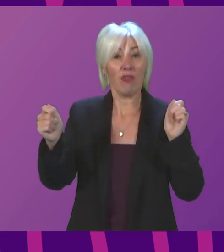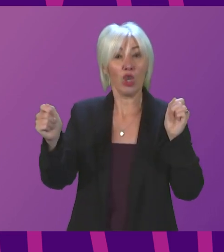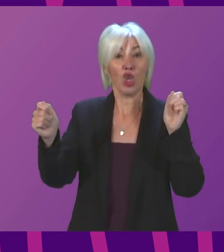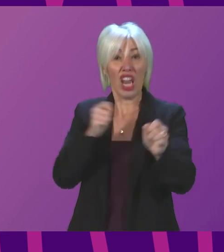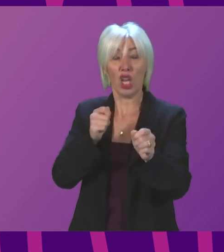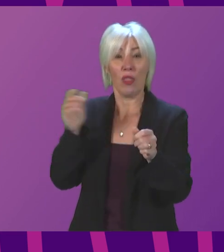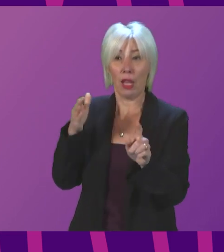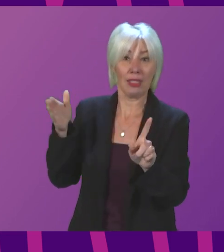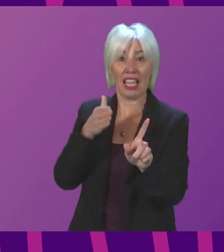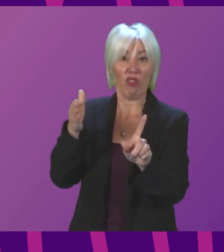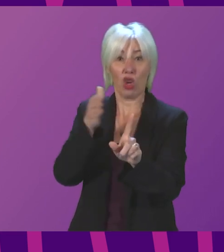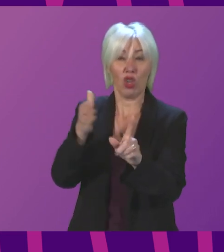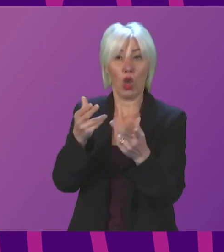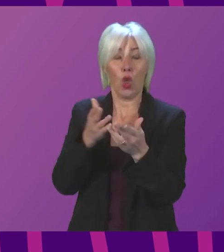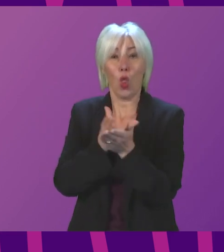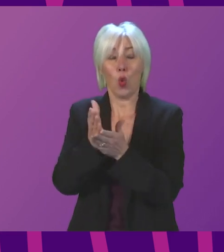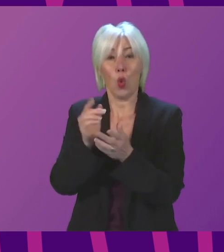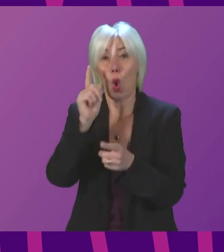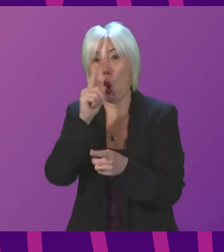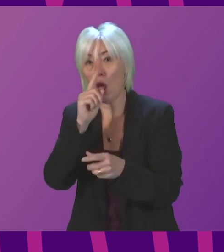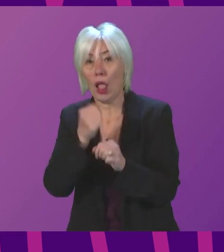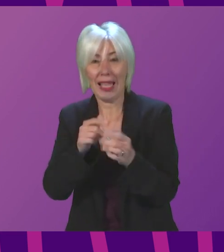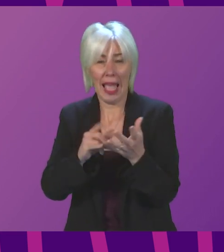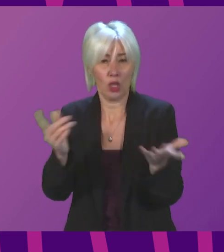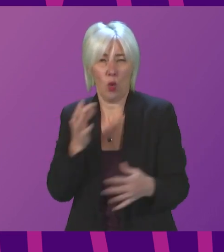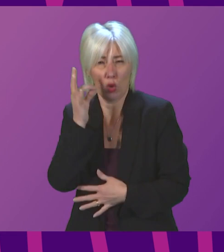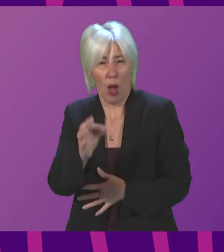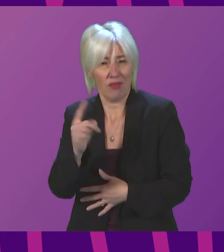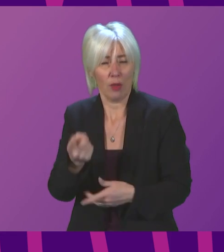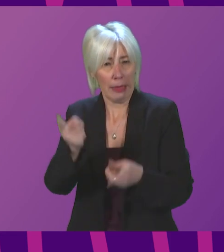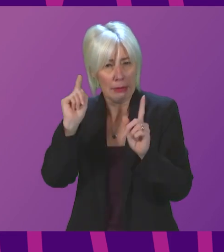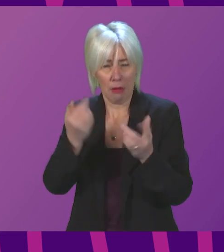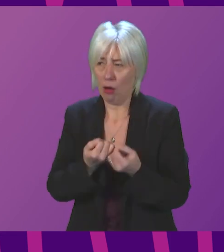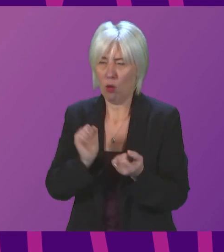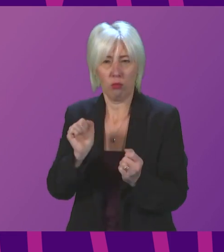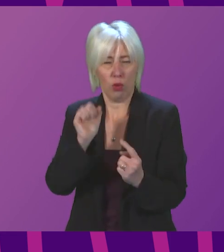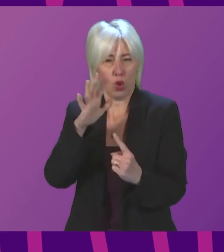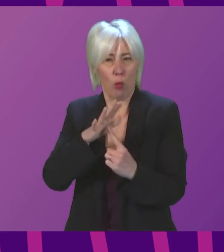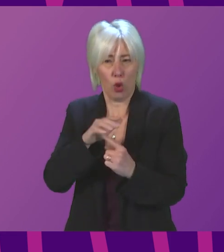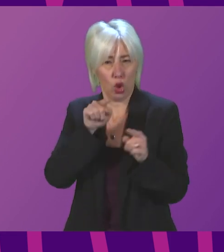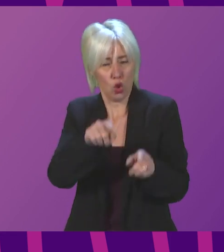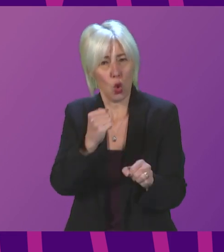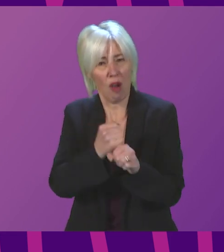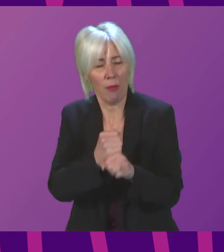over oil and gas. Can I ask the First Minister what matters more to her Government—jobs